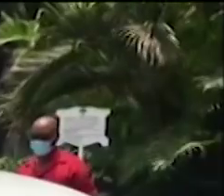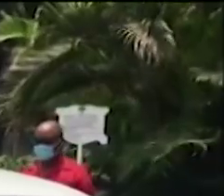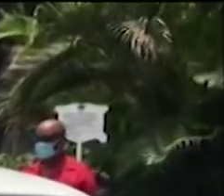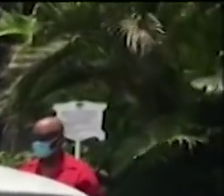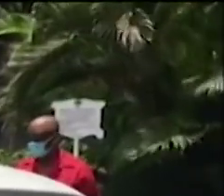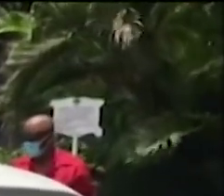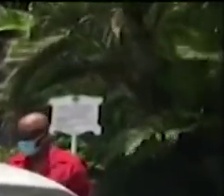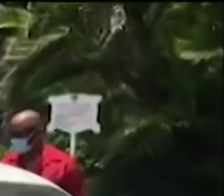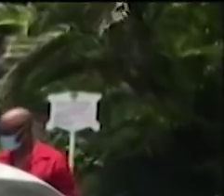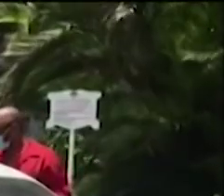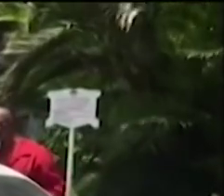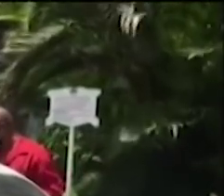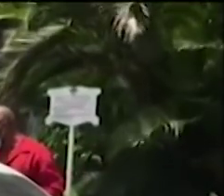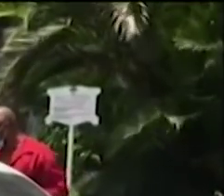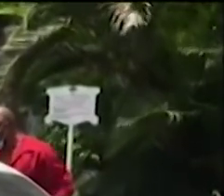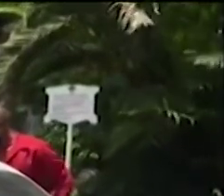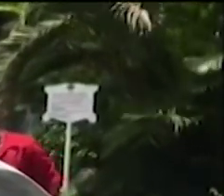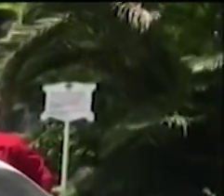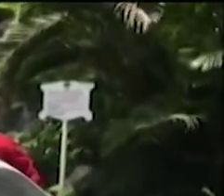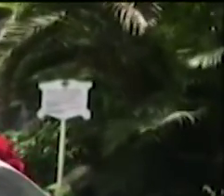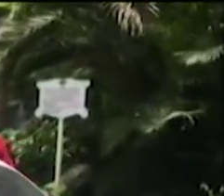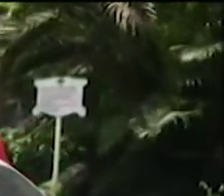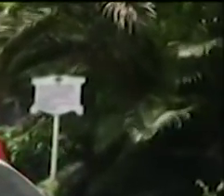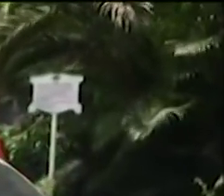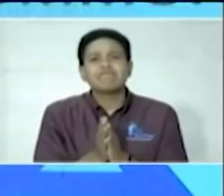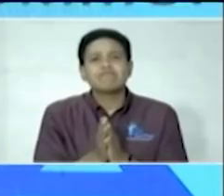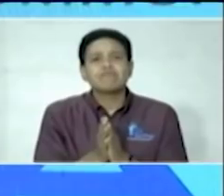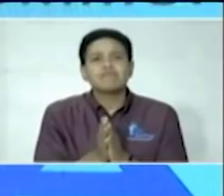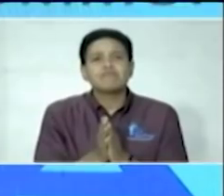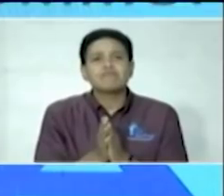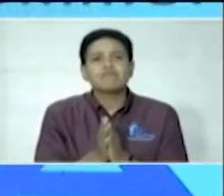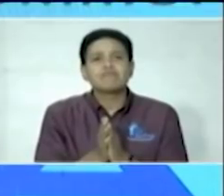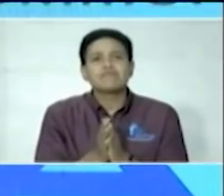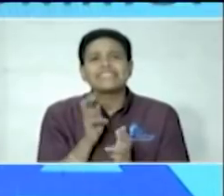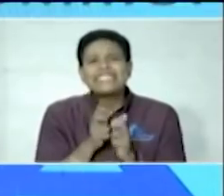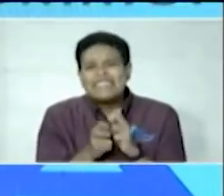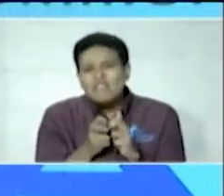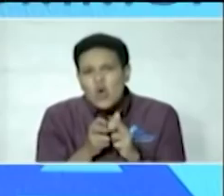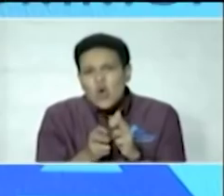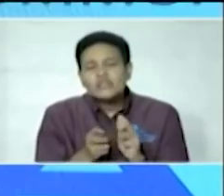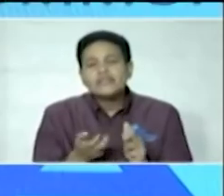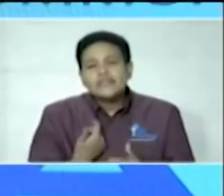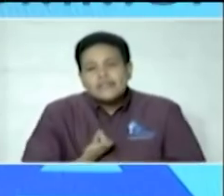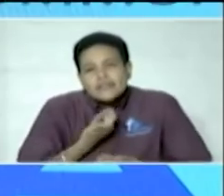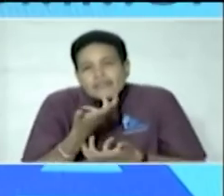because of the breach regamel was ordered closed for two weeks local government minister desmond mckenzie says at the end of the two-week